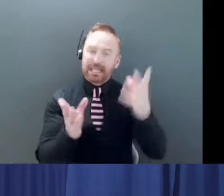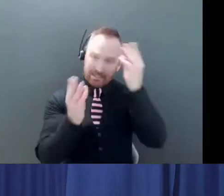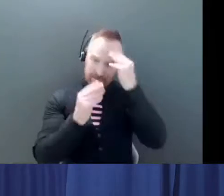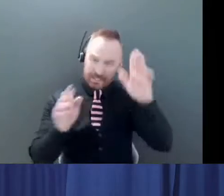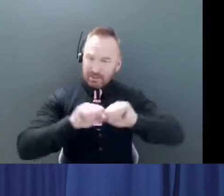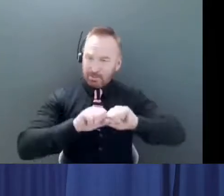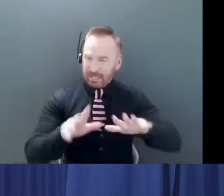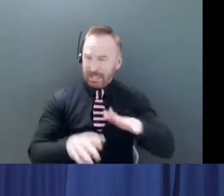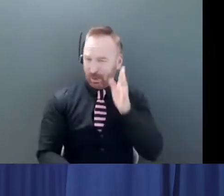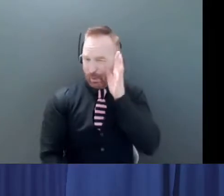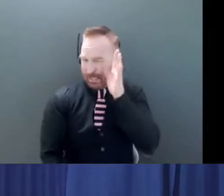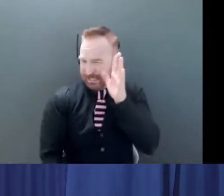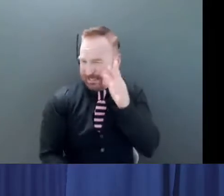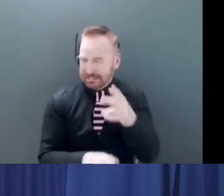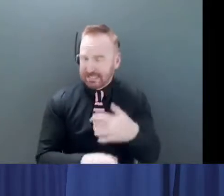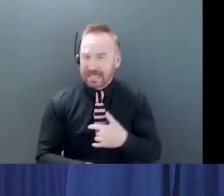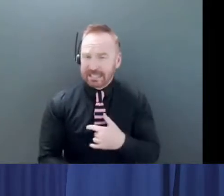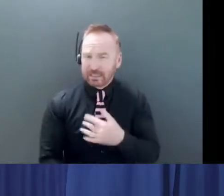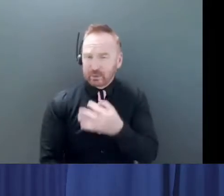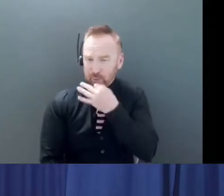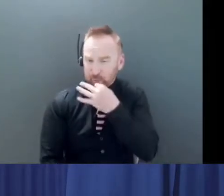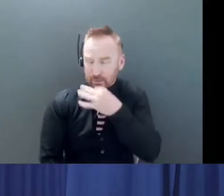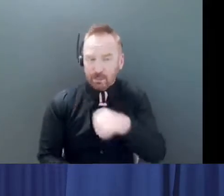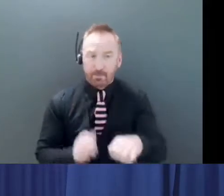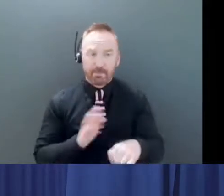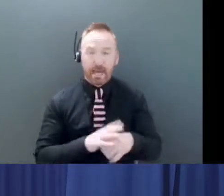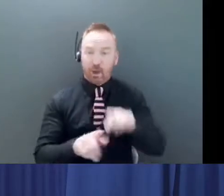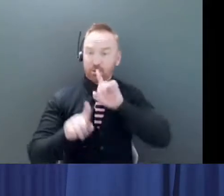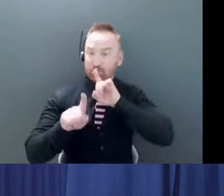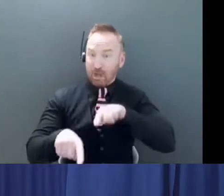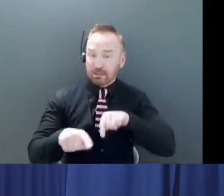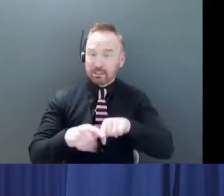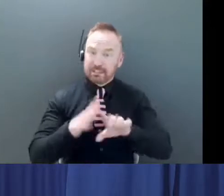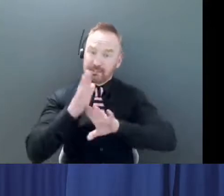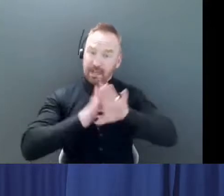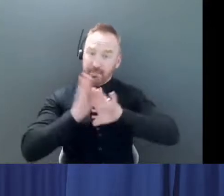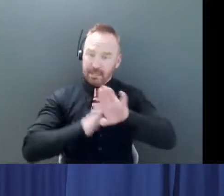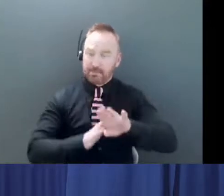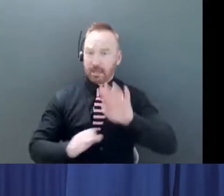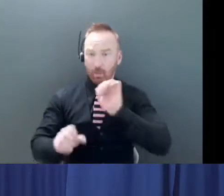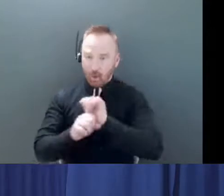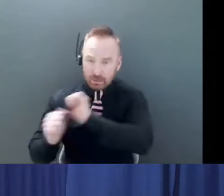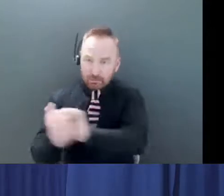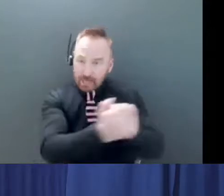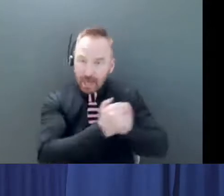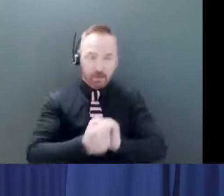I want to assure you that our response is being developed with a vision of working together and supporting each other to feel